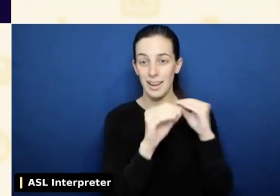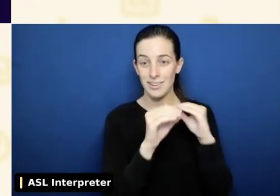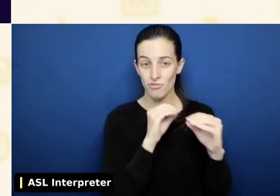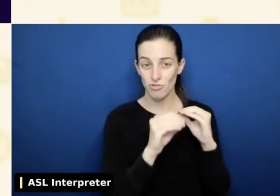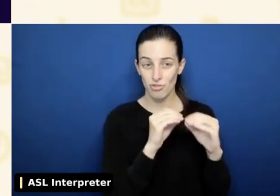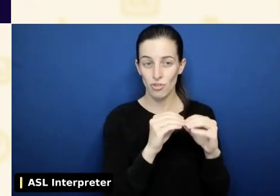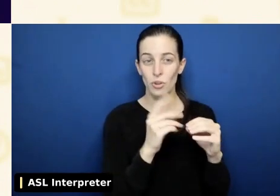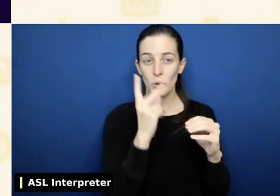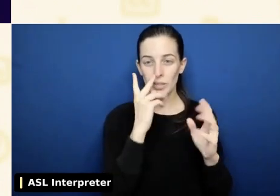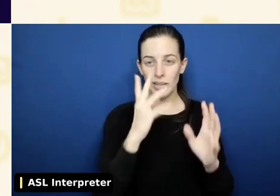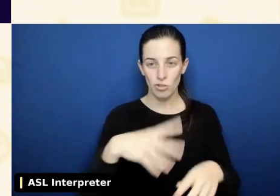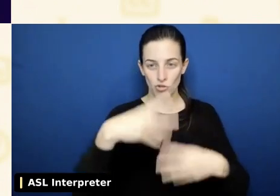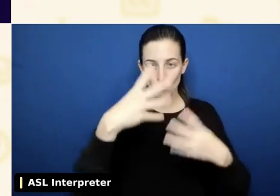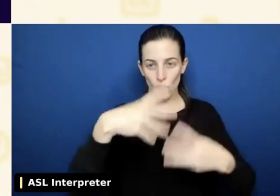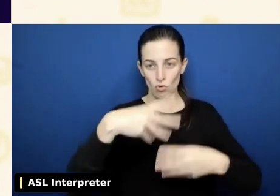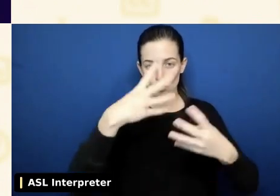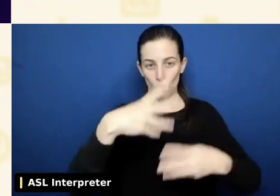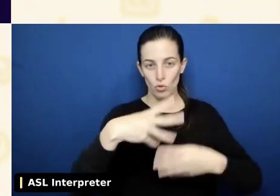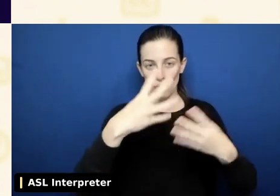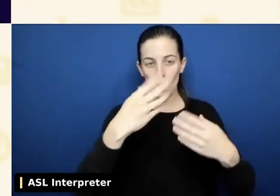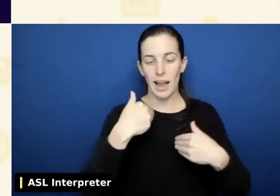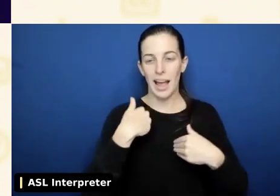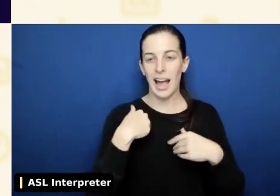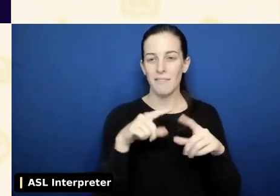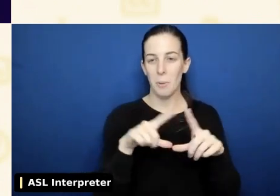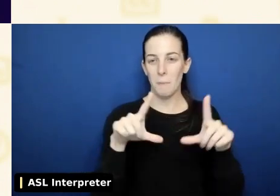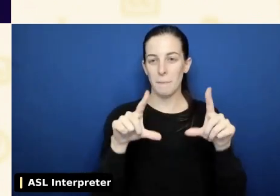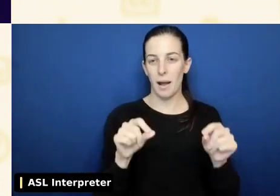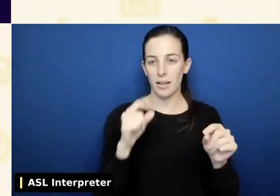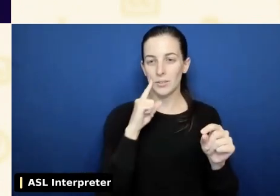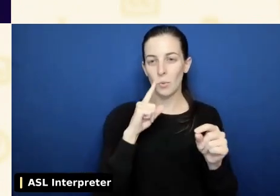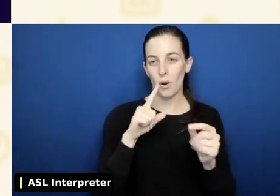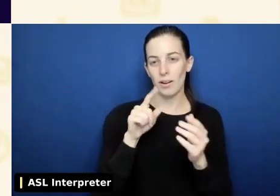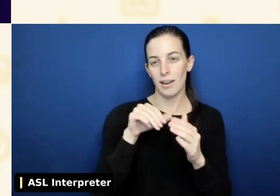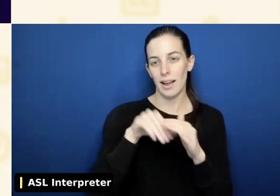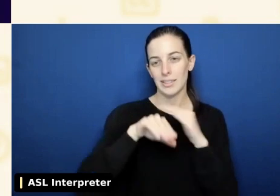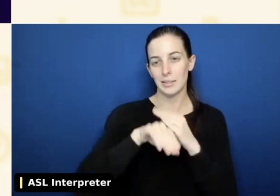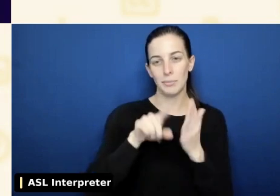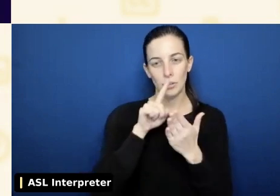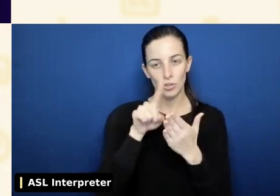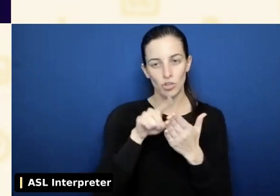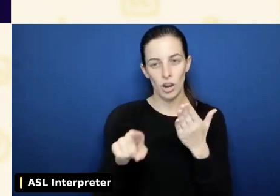There is a meta box for accessibility checker. And then I'm going to the Details tab, and I'm just going